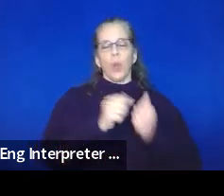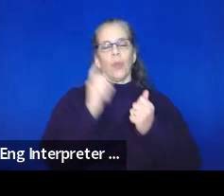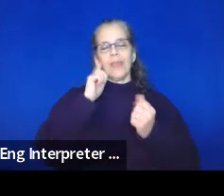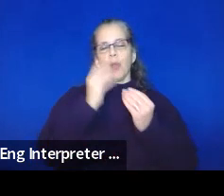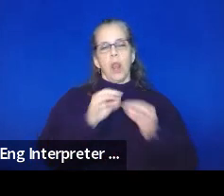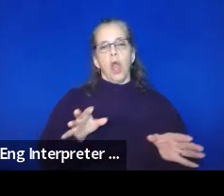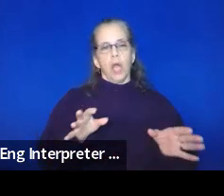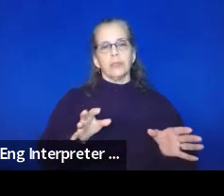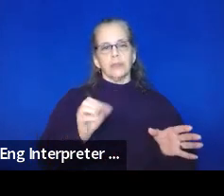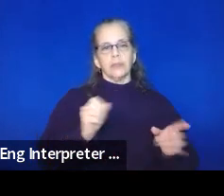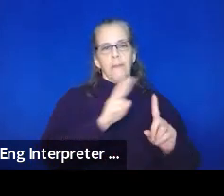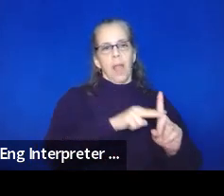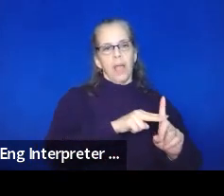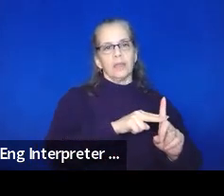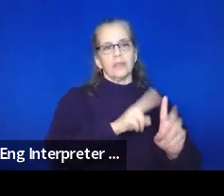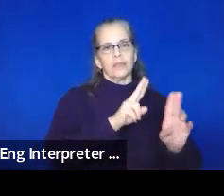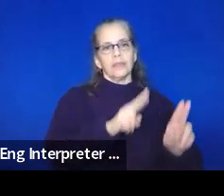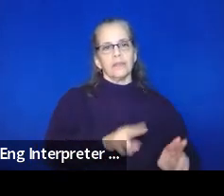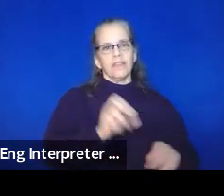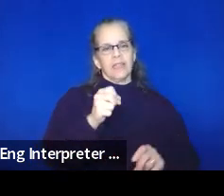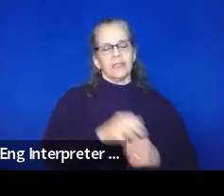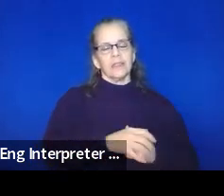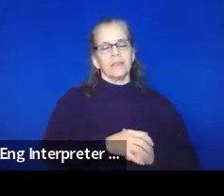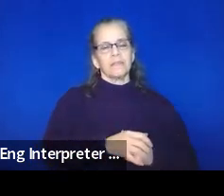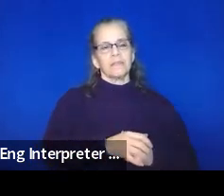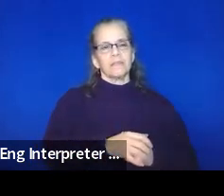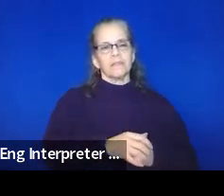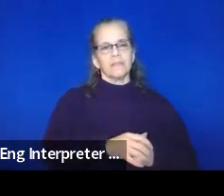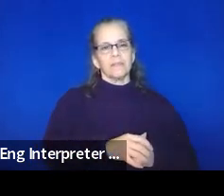of indexical cues. Once you get around to moderately to severe